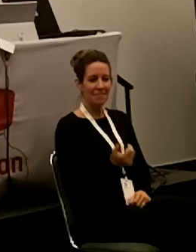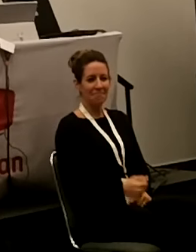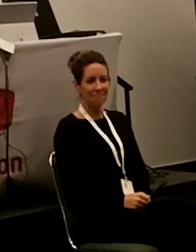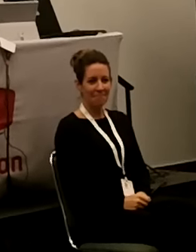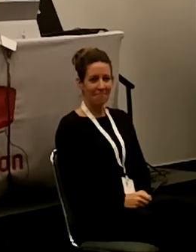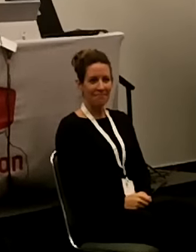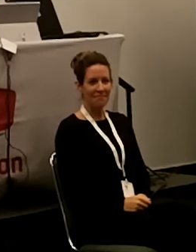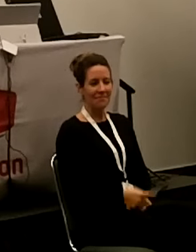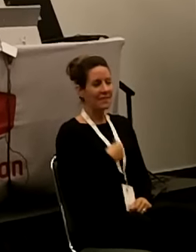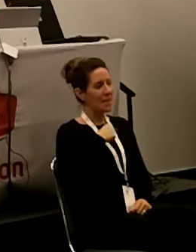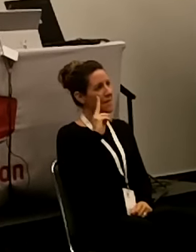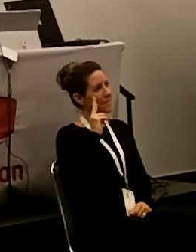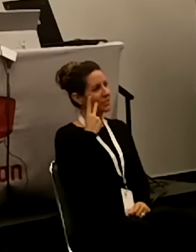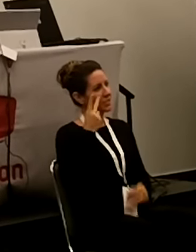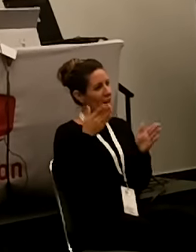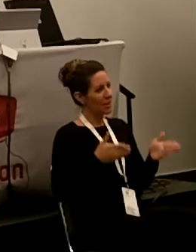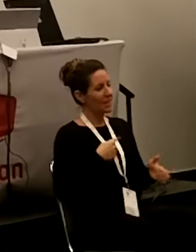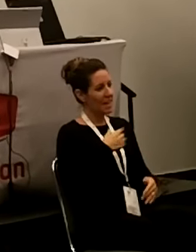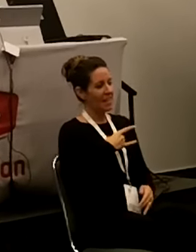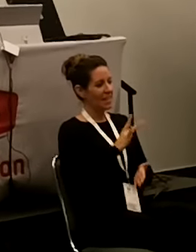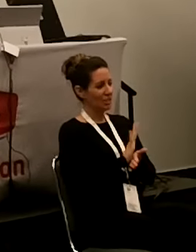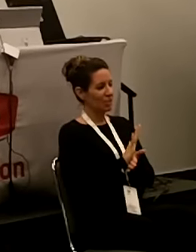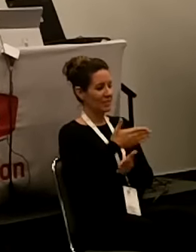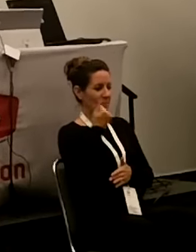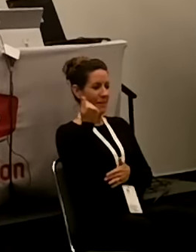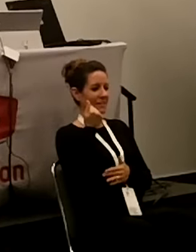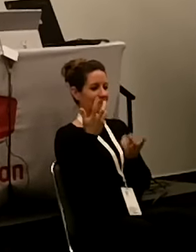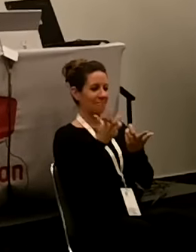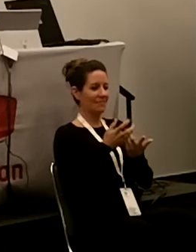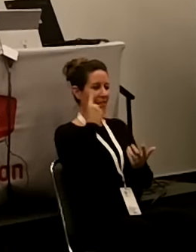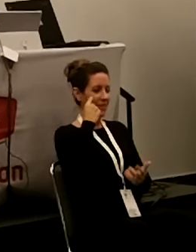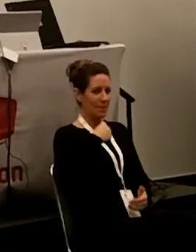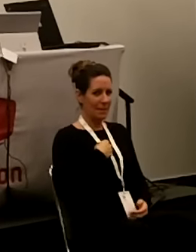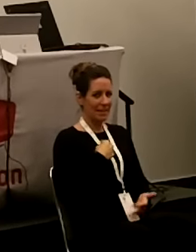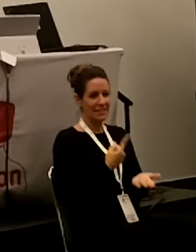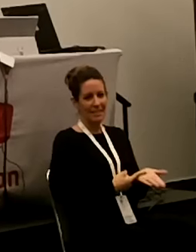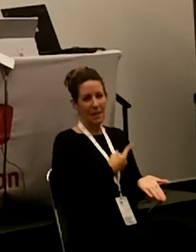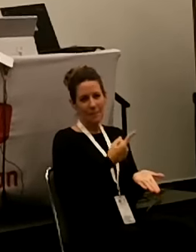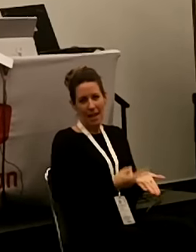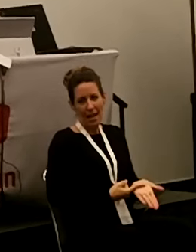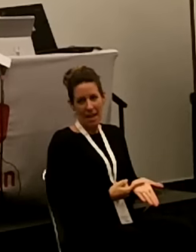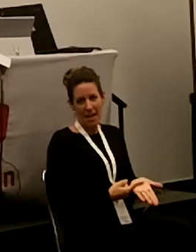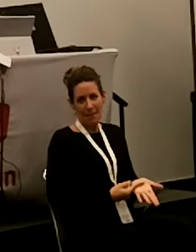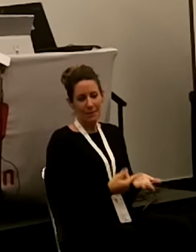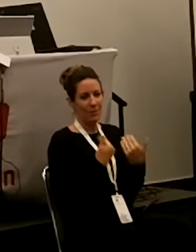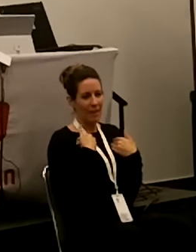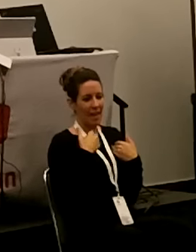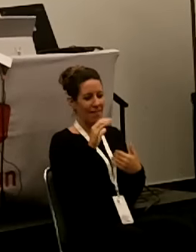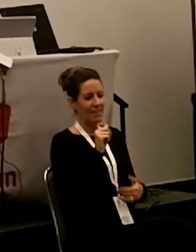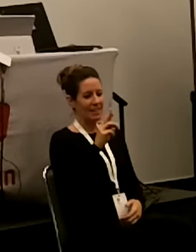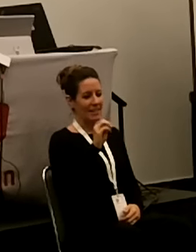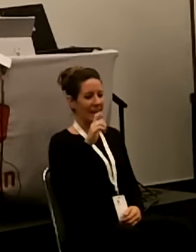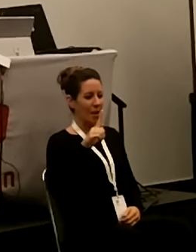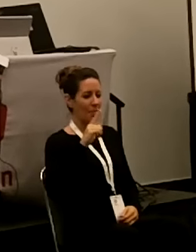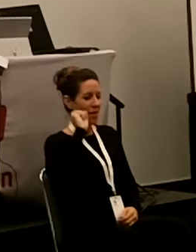I'm a vegetarian, so cheese just works better for me. And then sometimes, occasionally, we have caramelized onions and tomatoes on there,